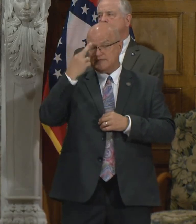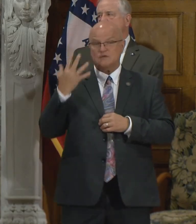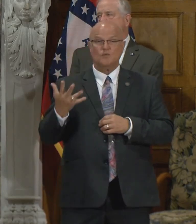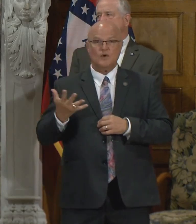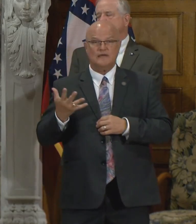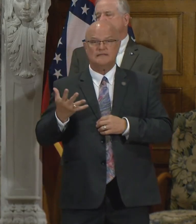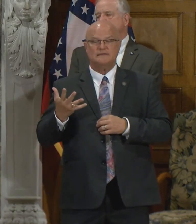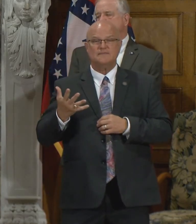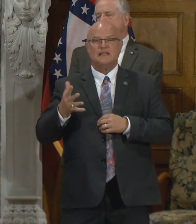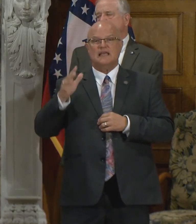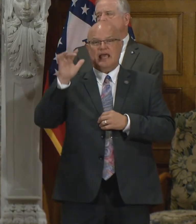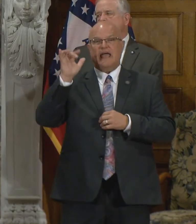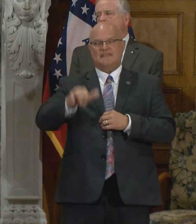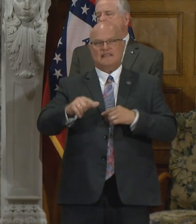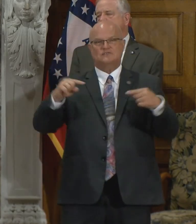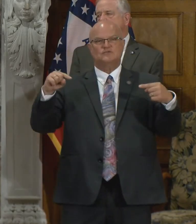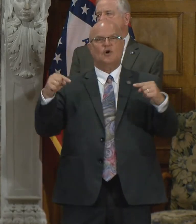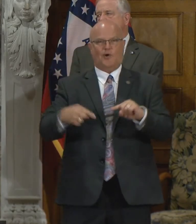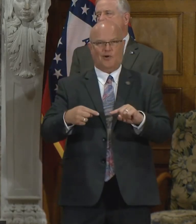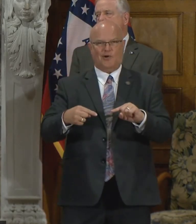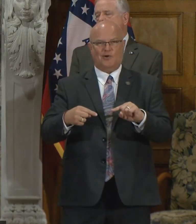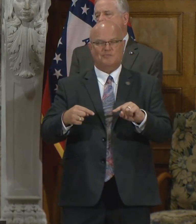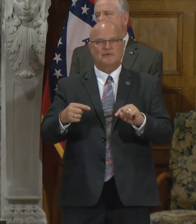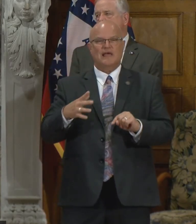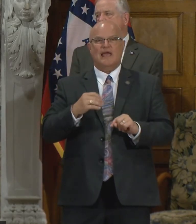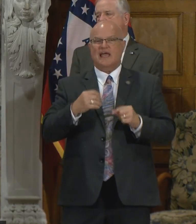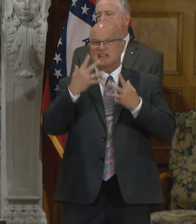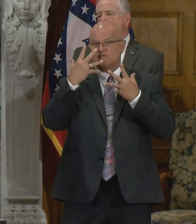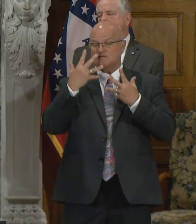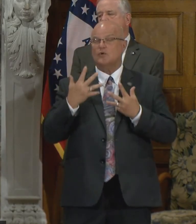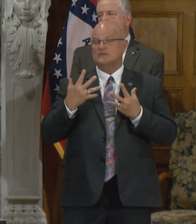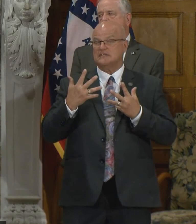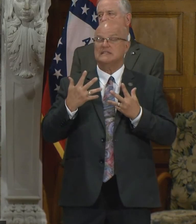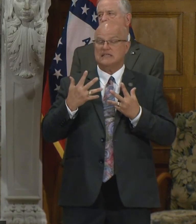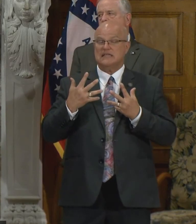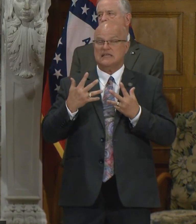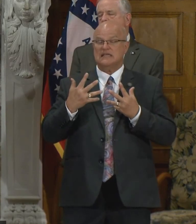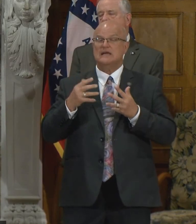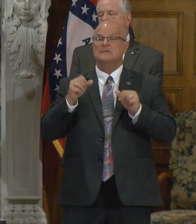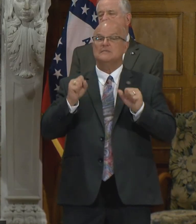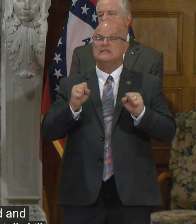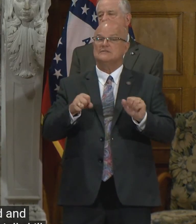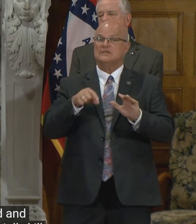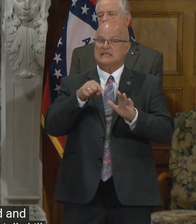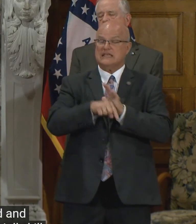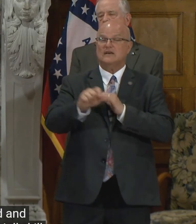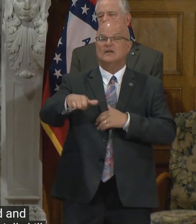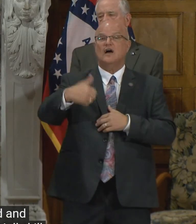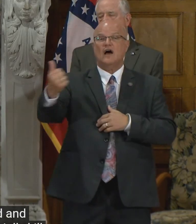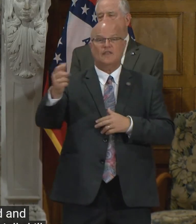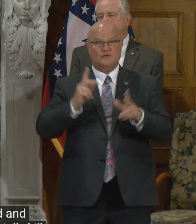and that is to harm and unfortunately potentially kill other individuals.